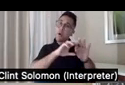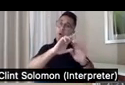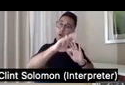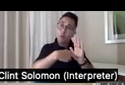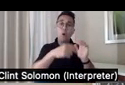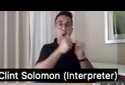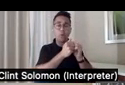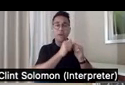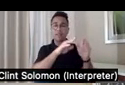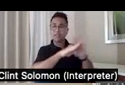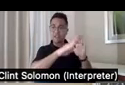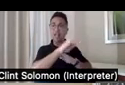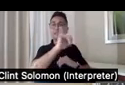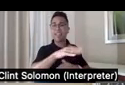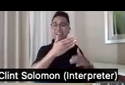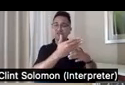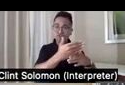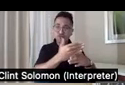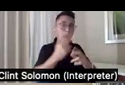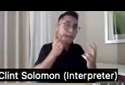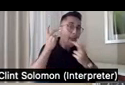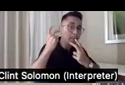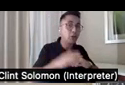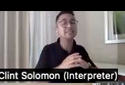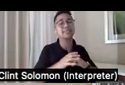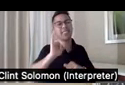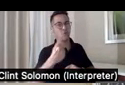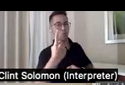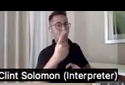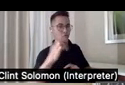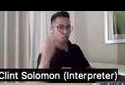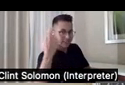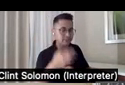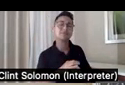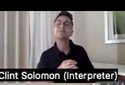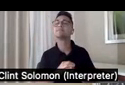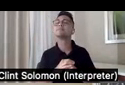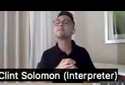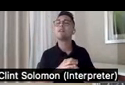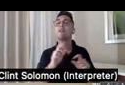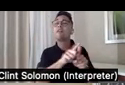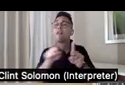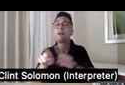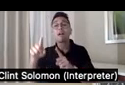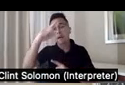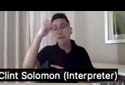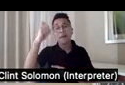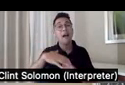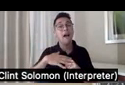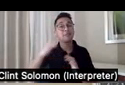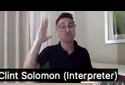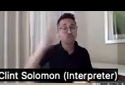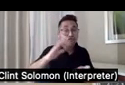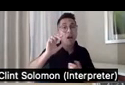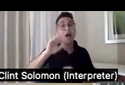memories so that's one reason and also because of the reduction in observational and incidental